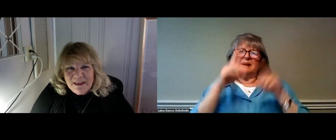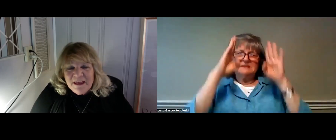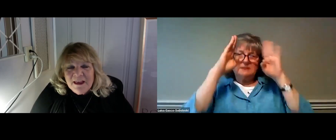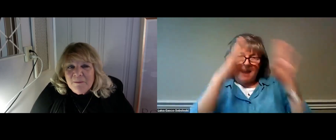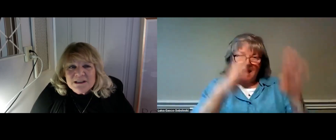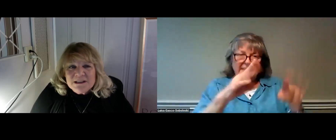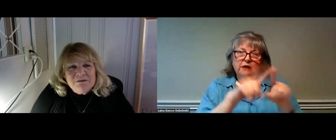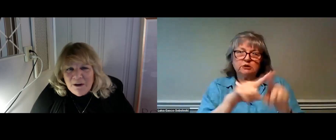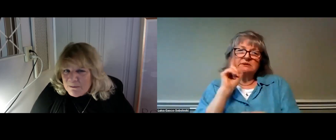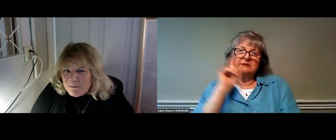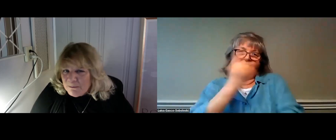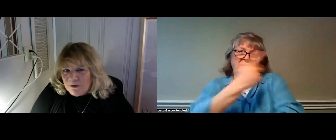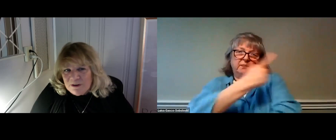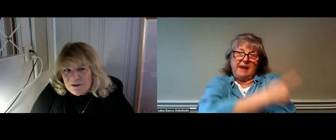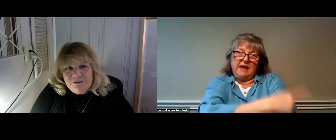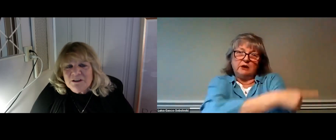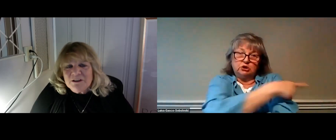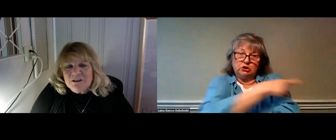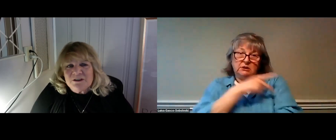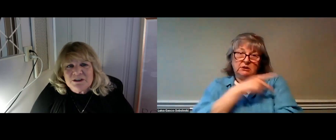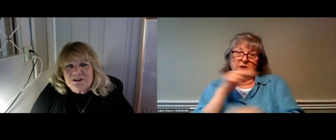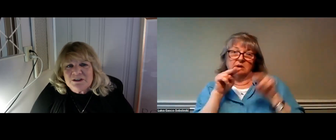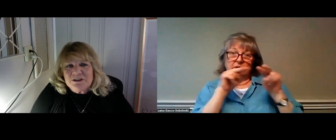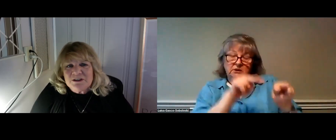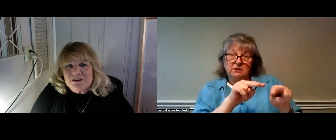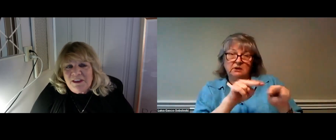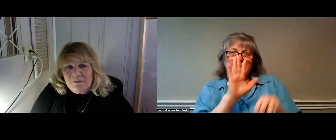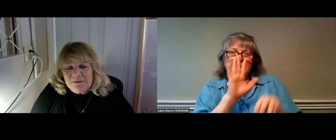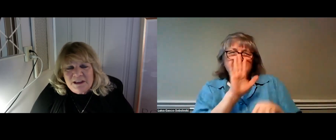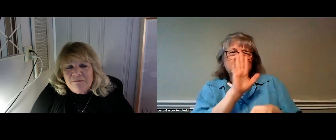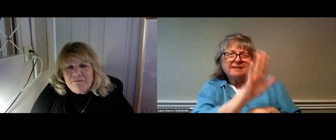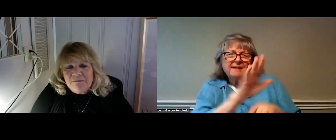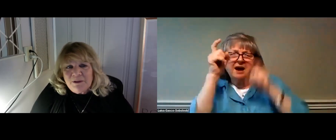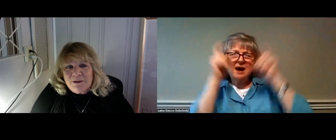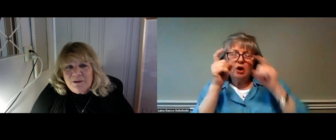But, it's very important for doctors and nurses to know that deaf people